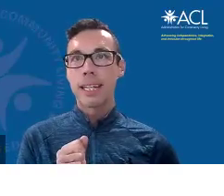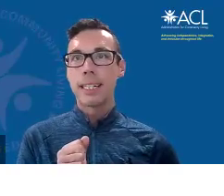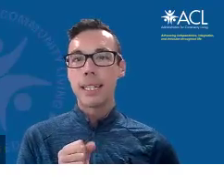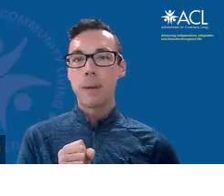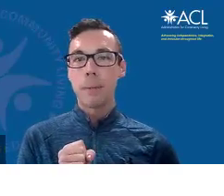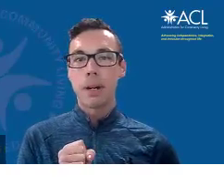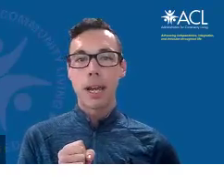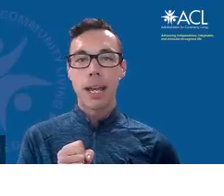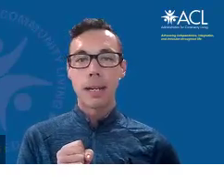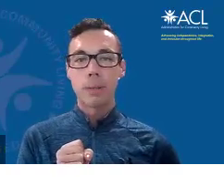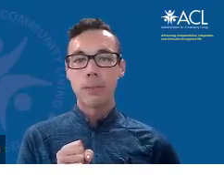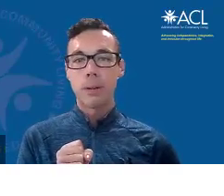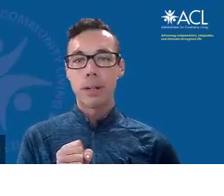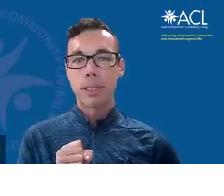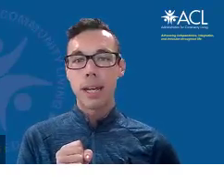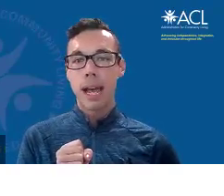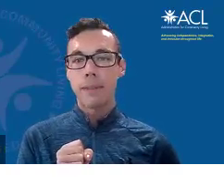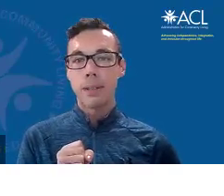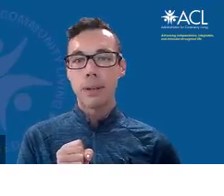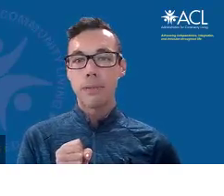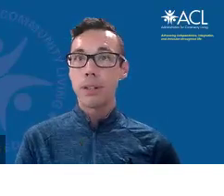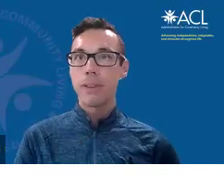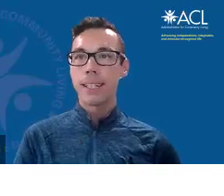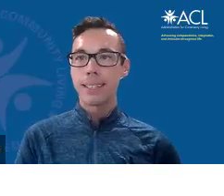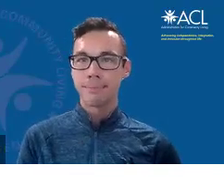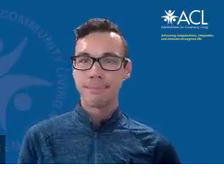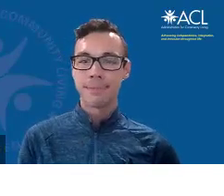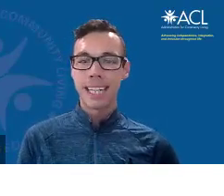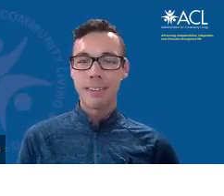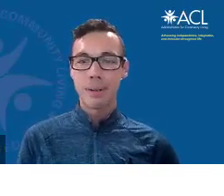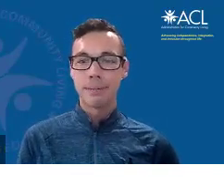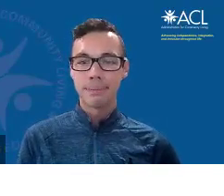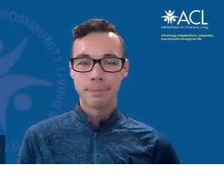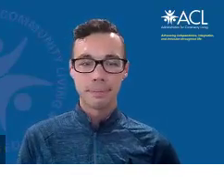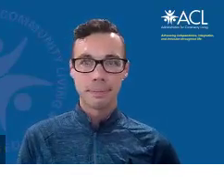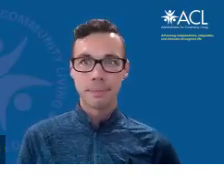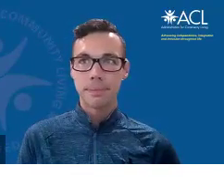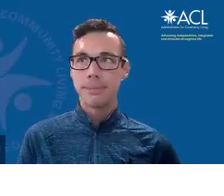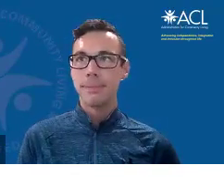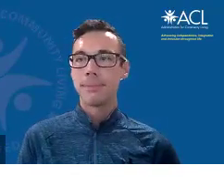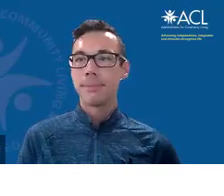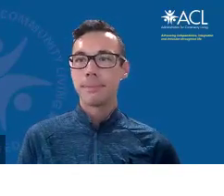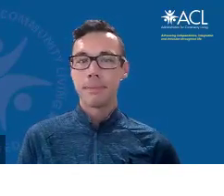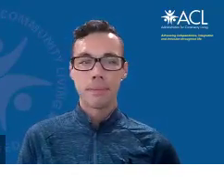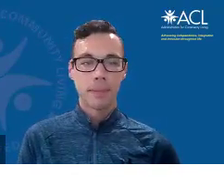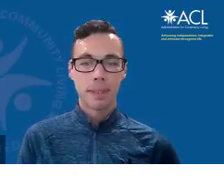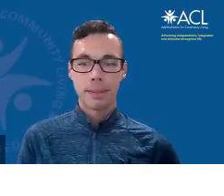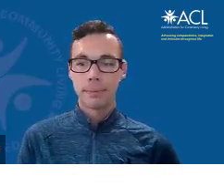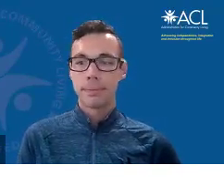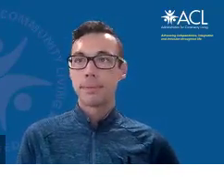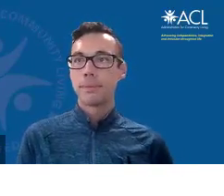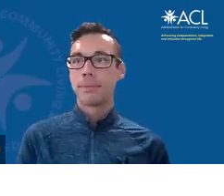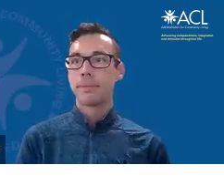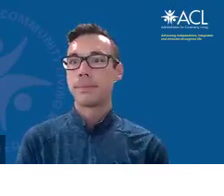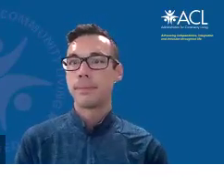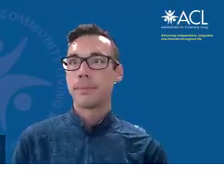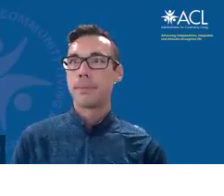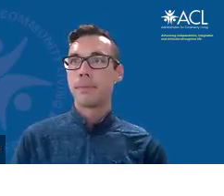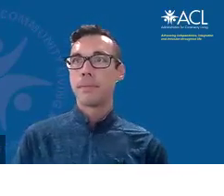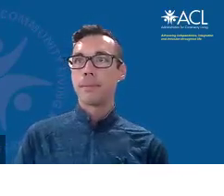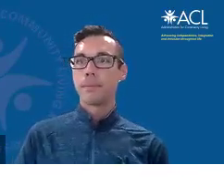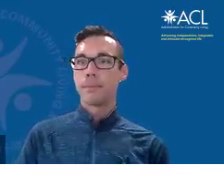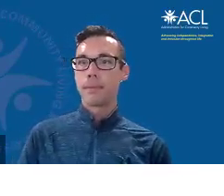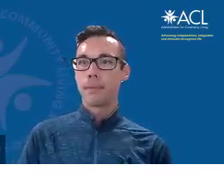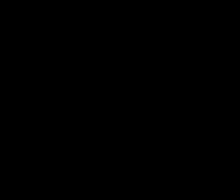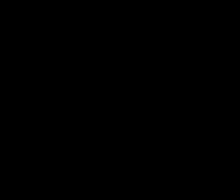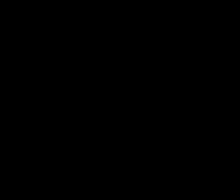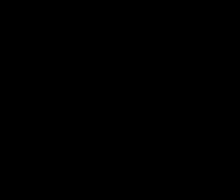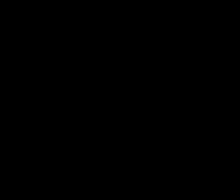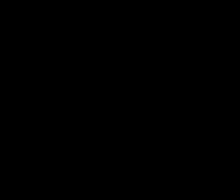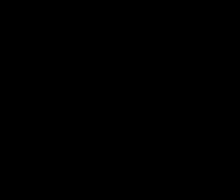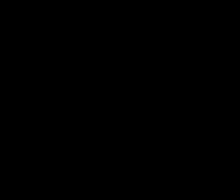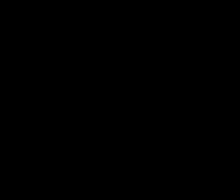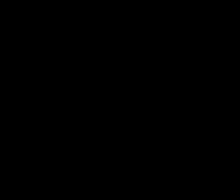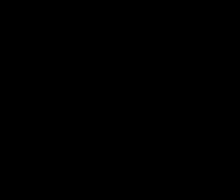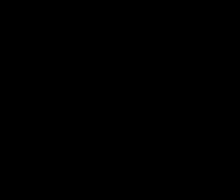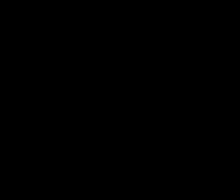for attending today's webinar and we look forward to having you at future events. Thanks everyone.